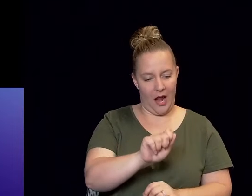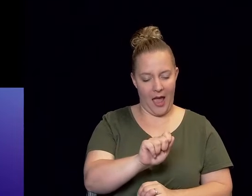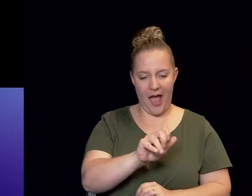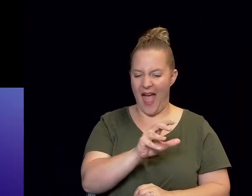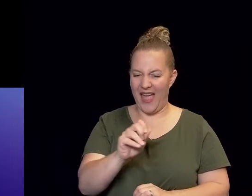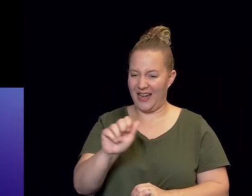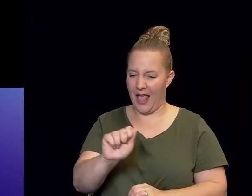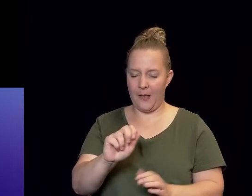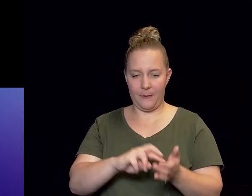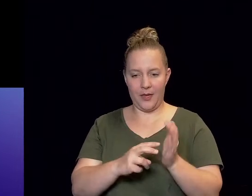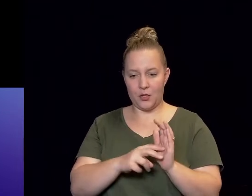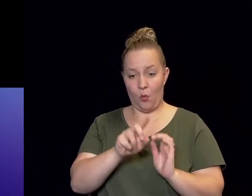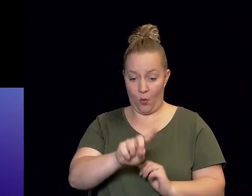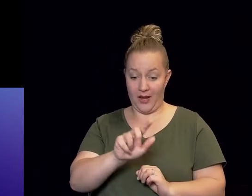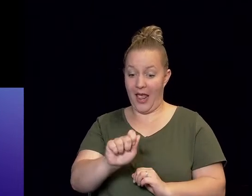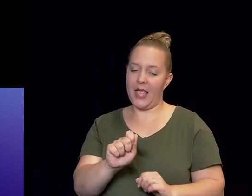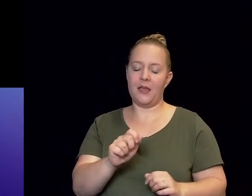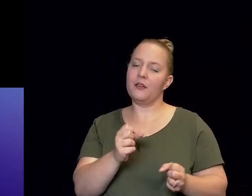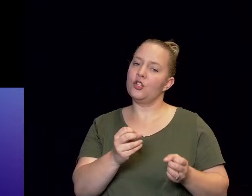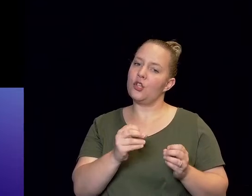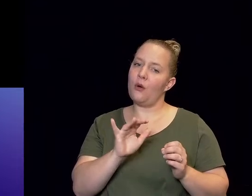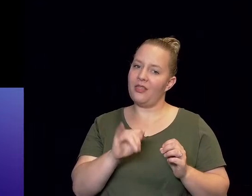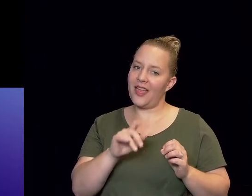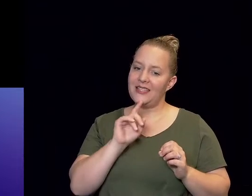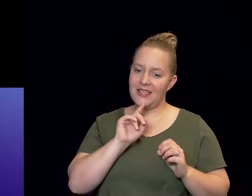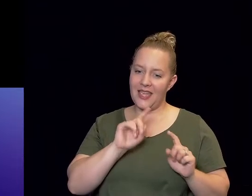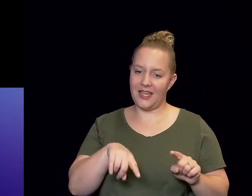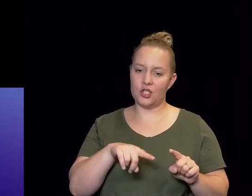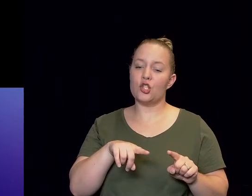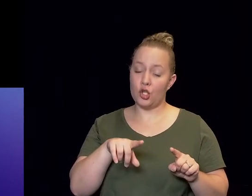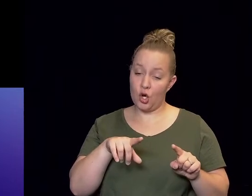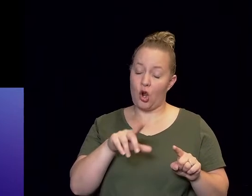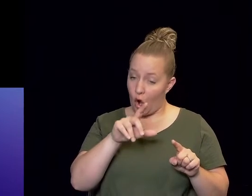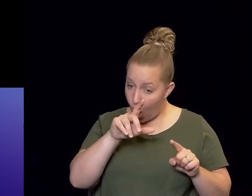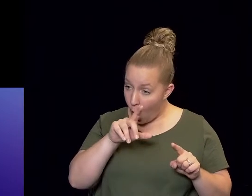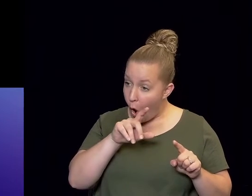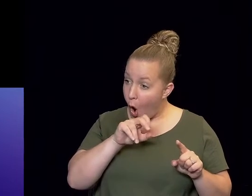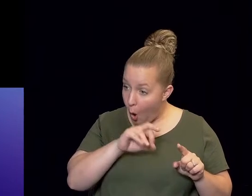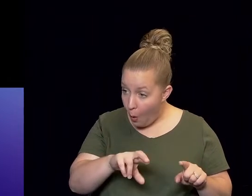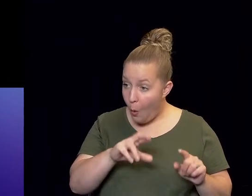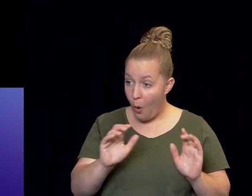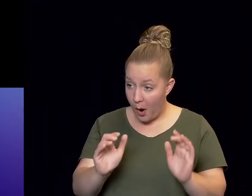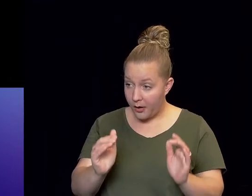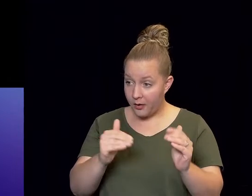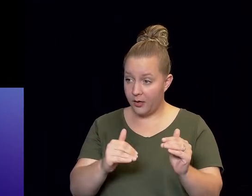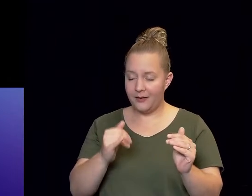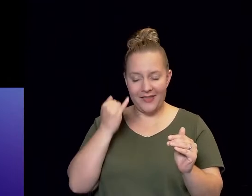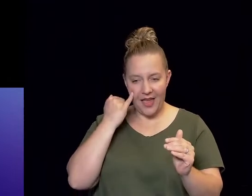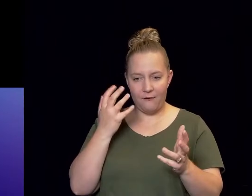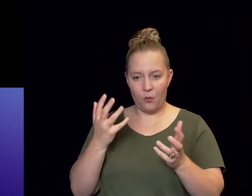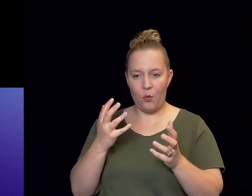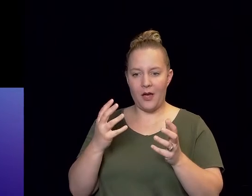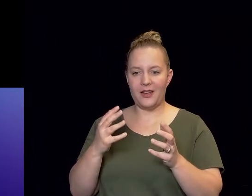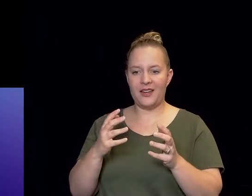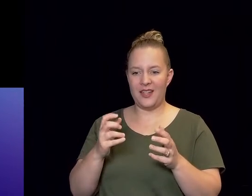just have 1a. So, this can be your answer. Or, if you would like, you can kind of drop this 1 right